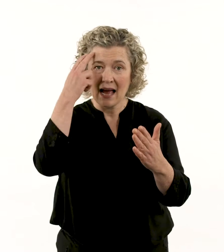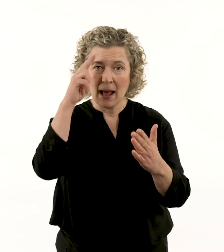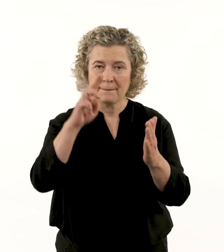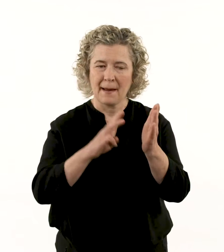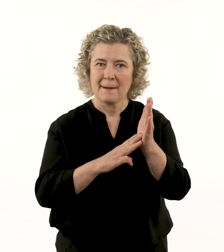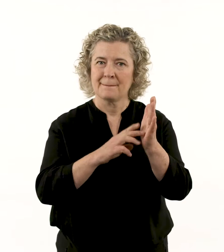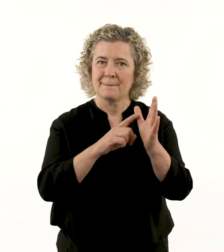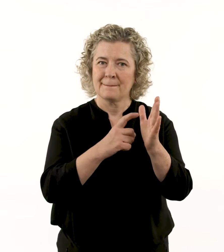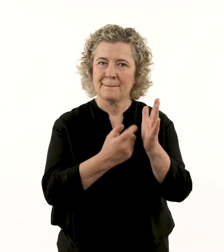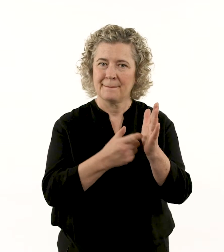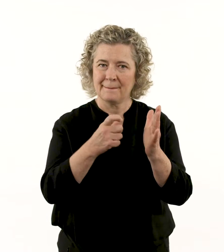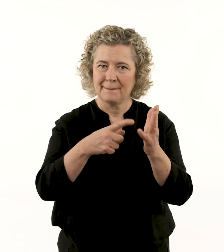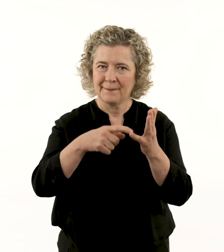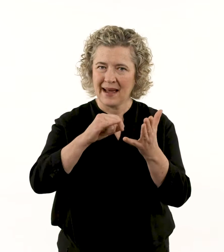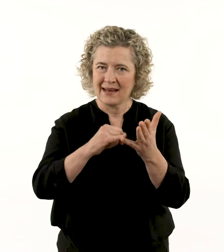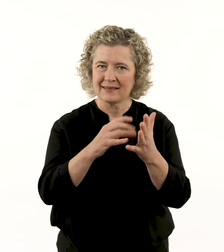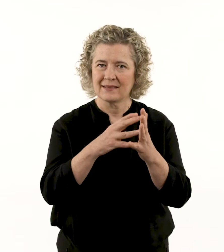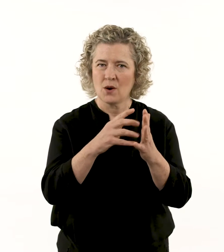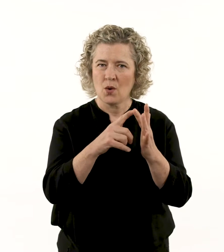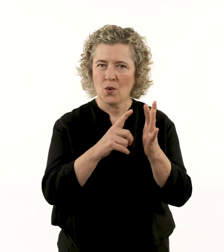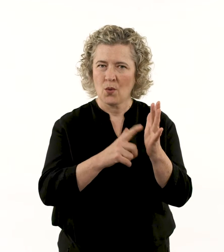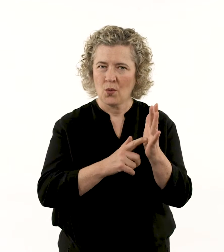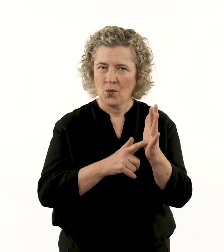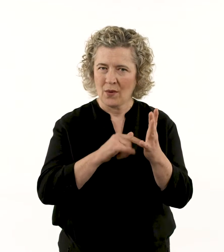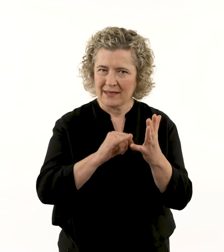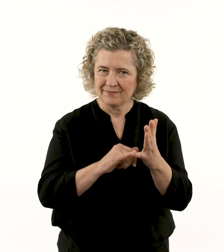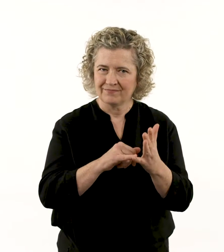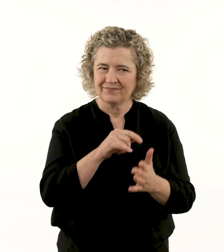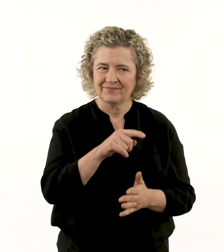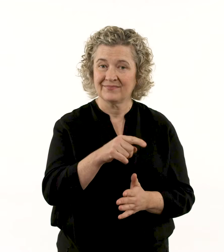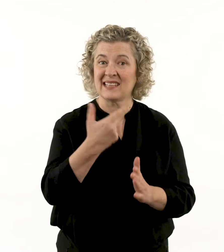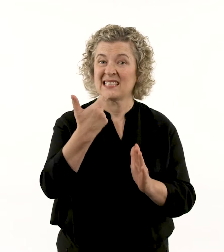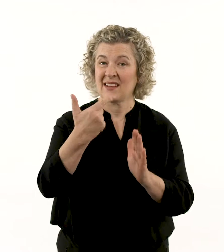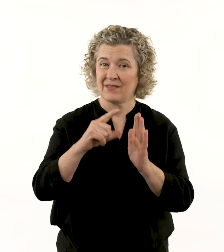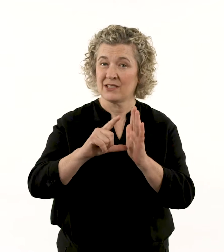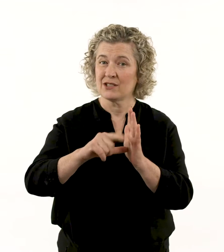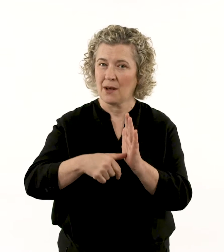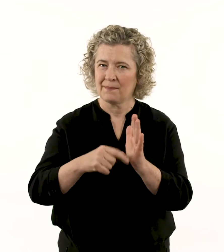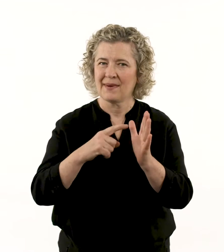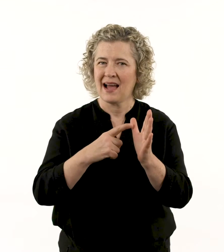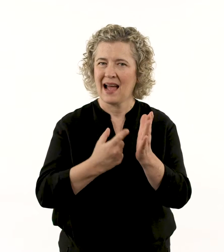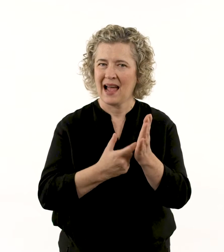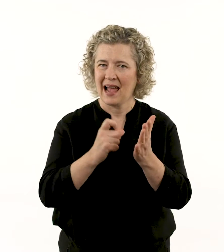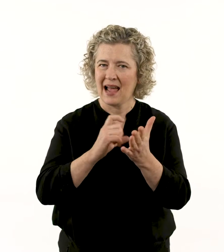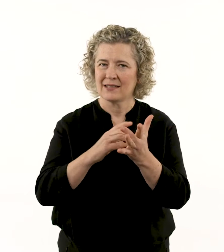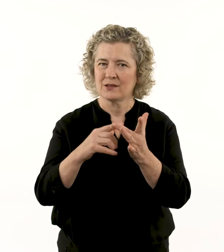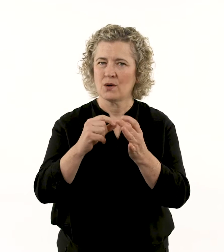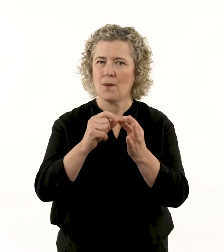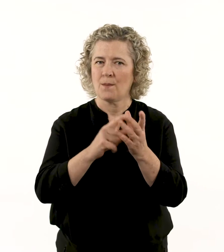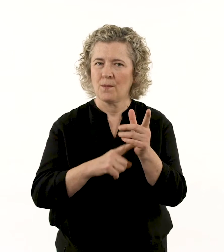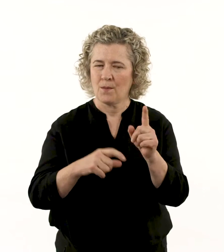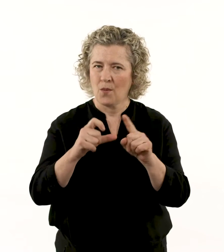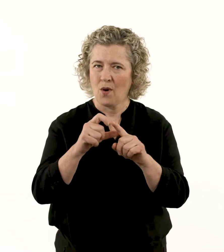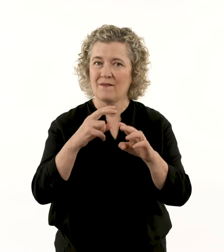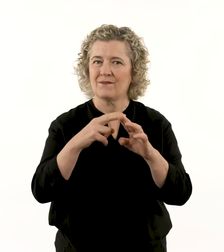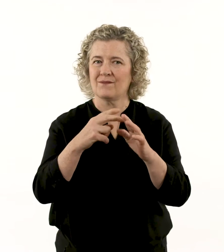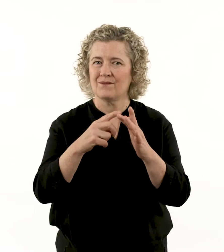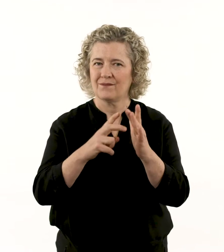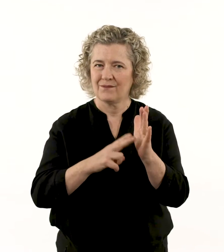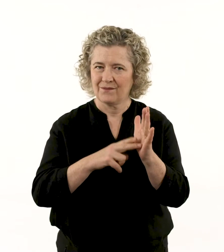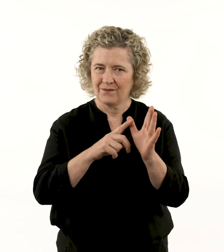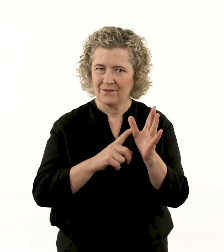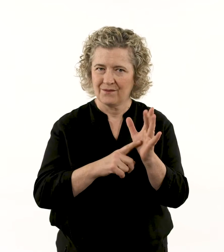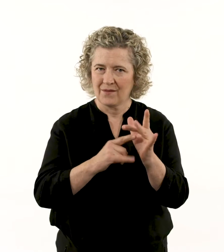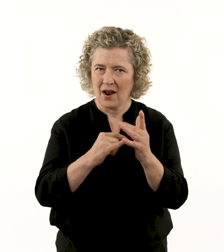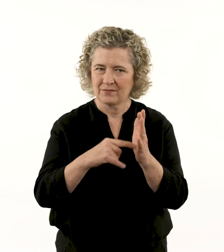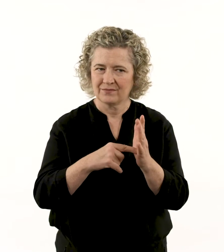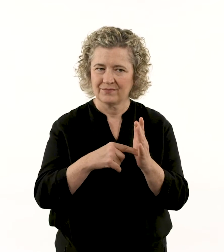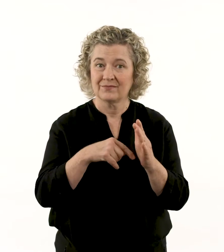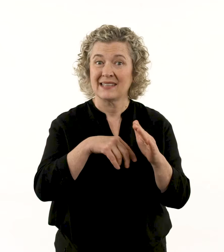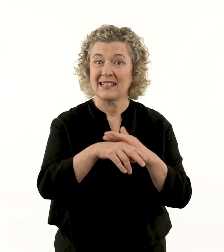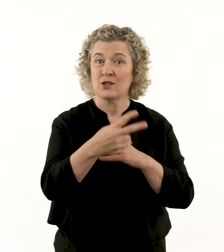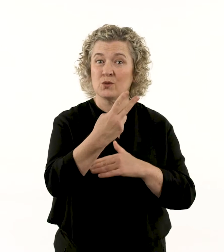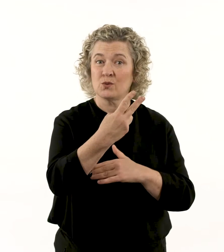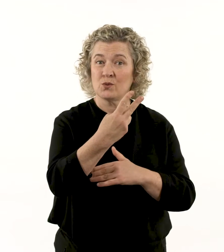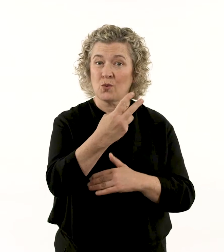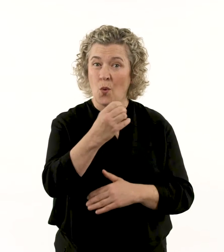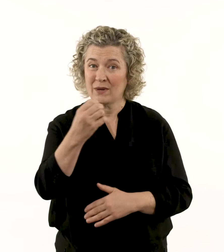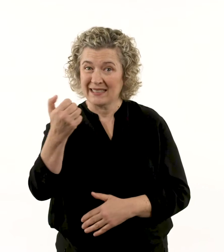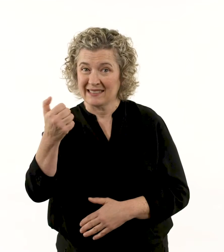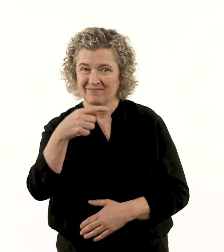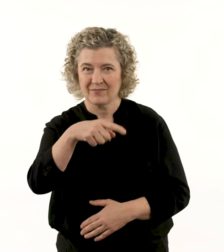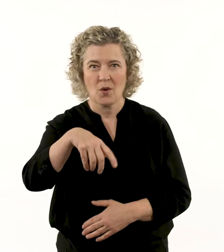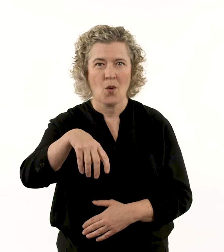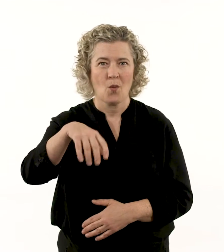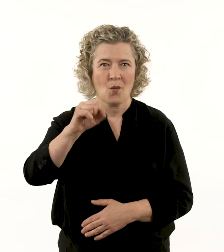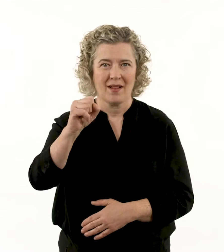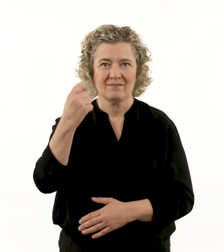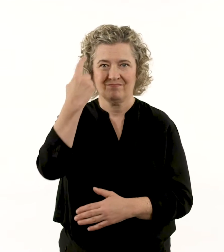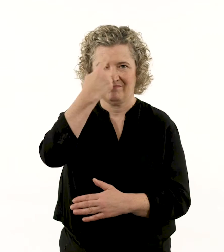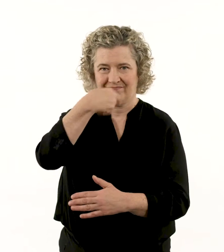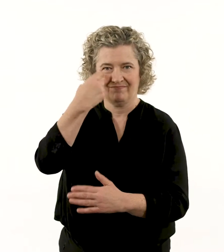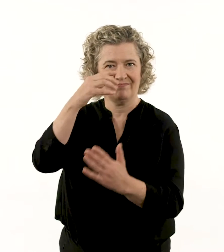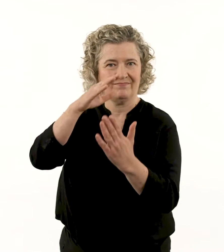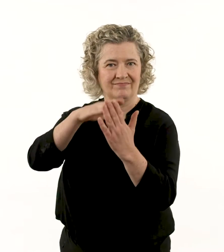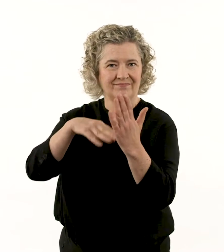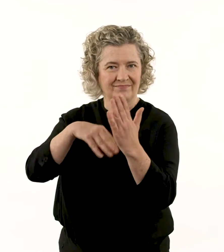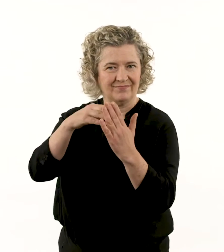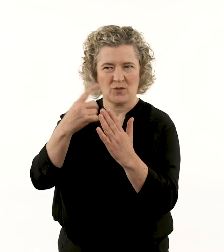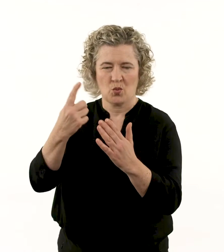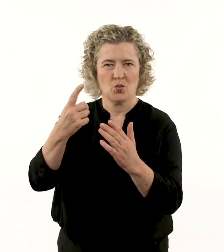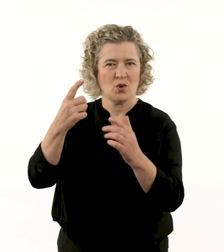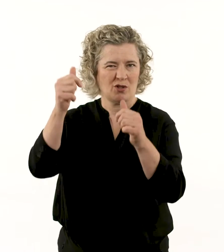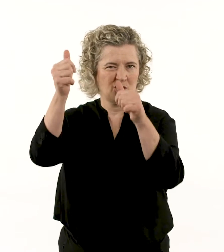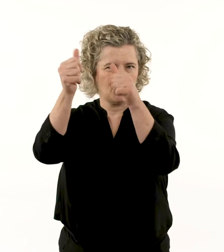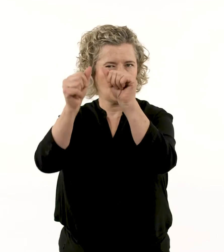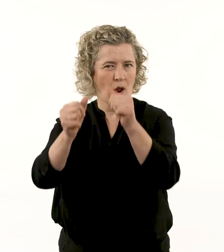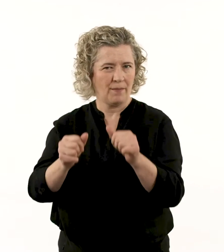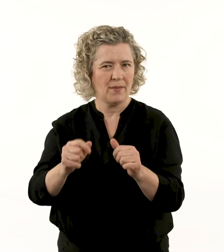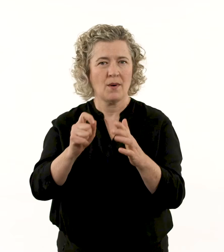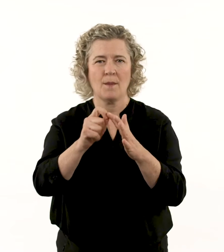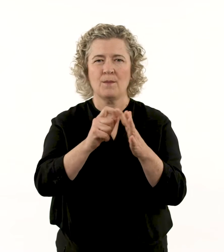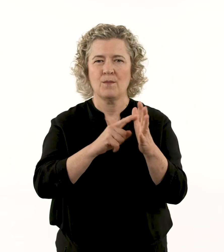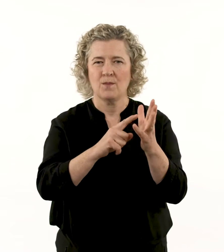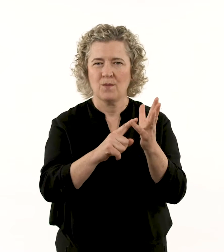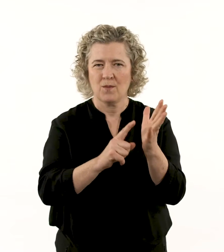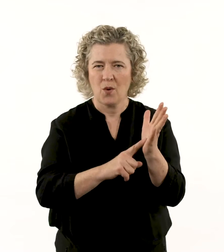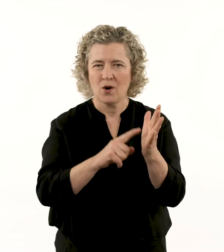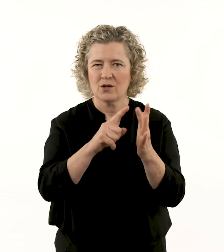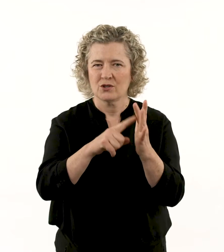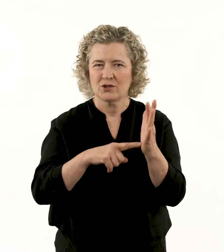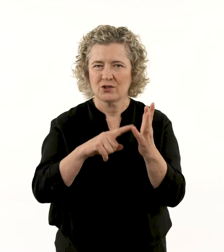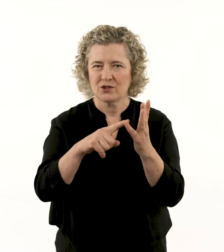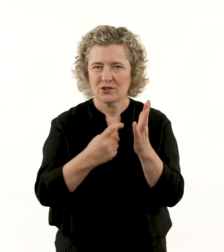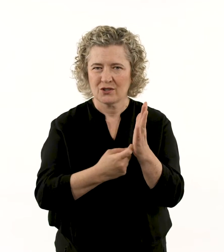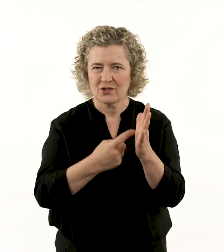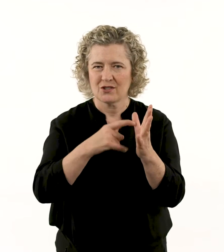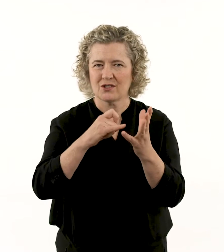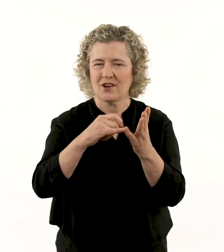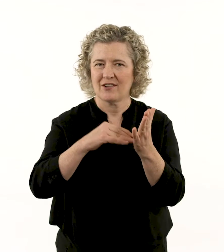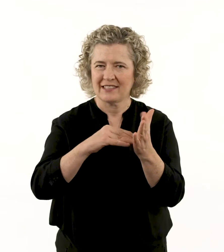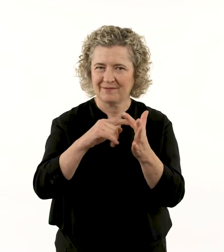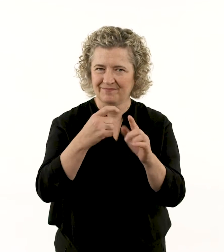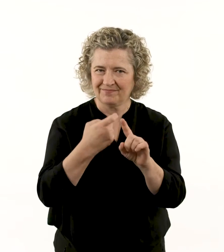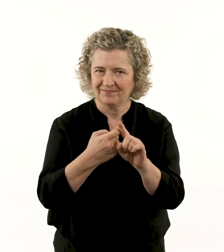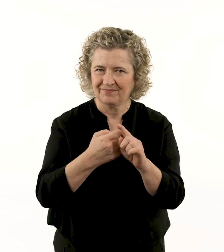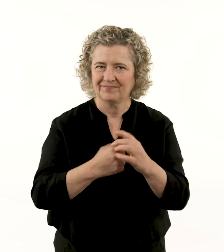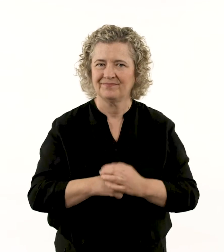Marcus Wills is seven times Archibald Prize finalist, which he won in 2006 with a portrait of sculptor Paul Juraszek.